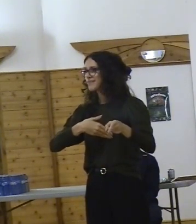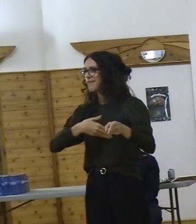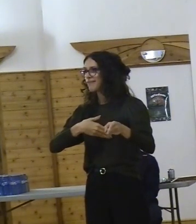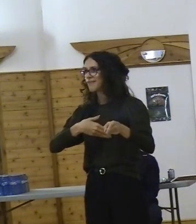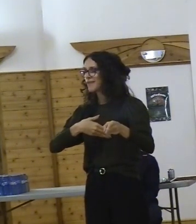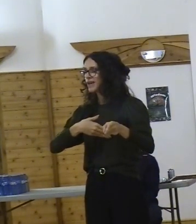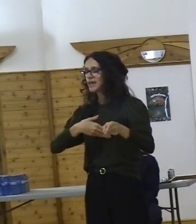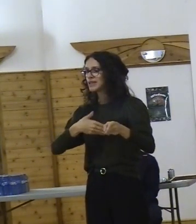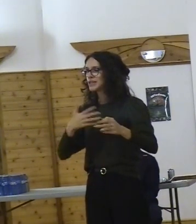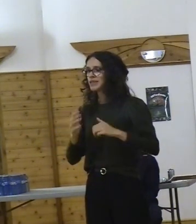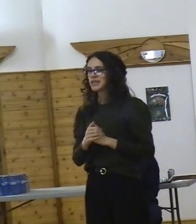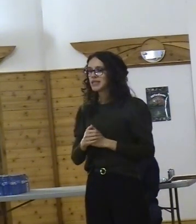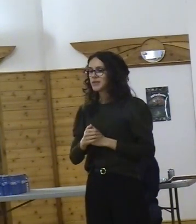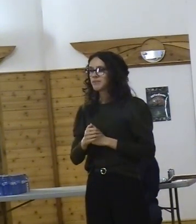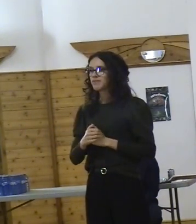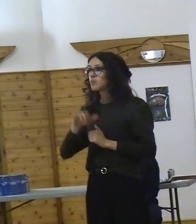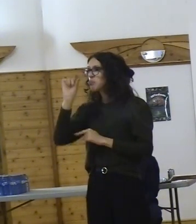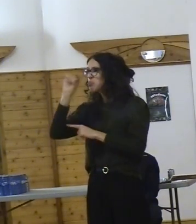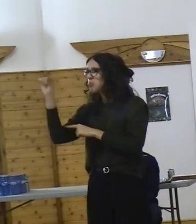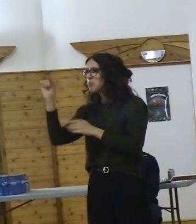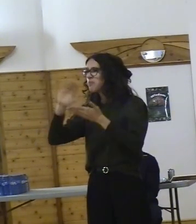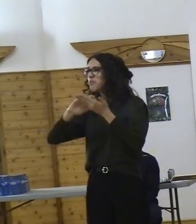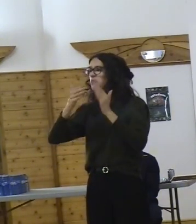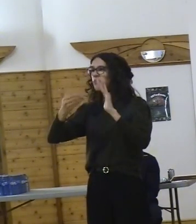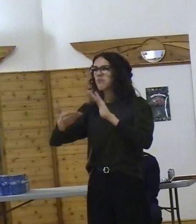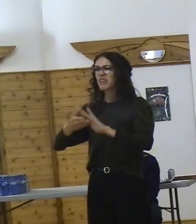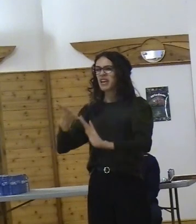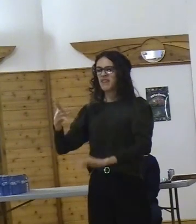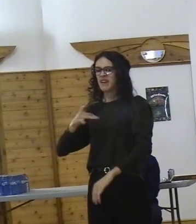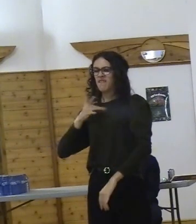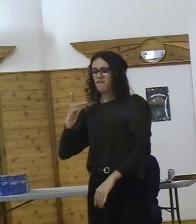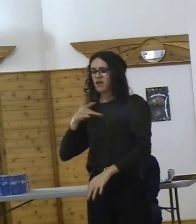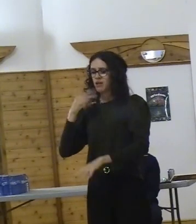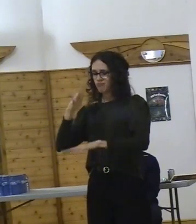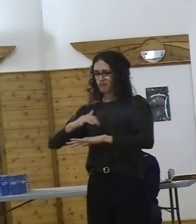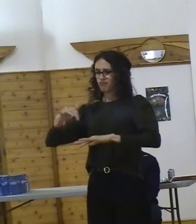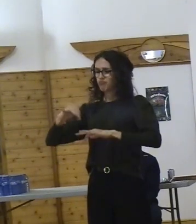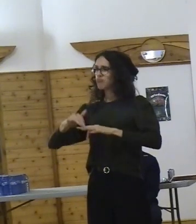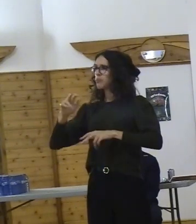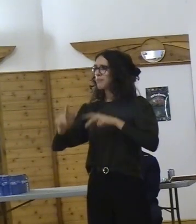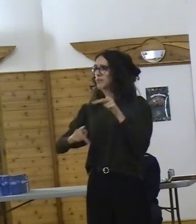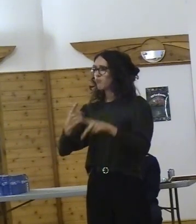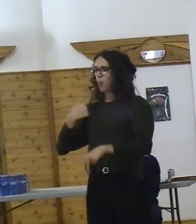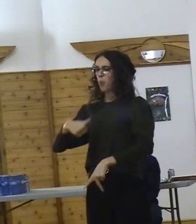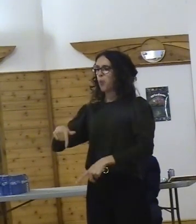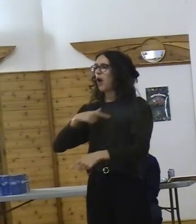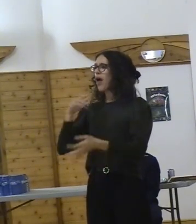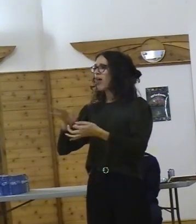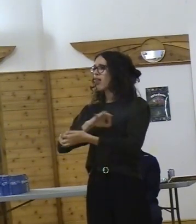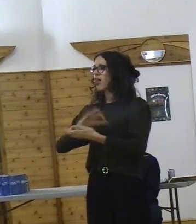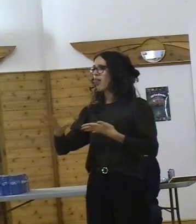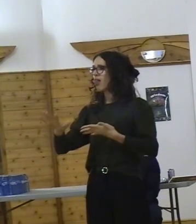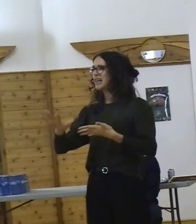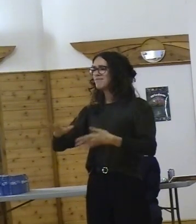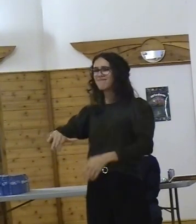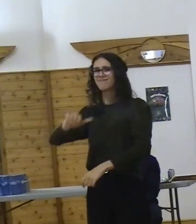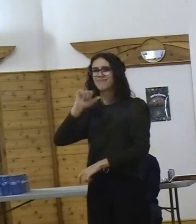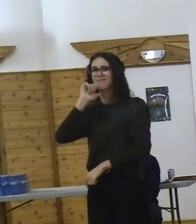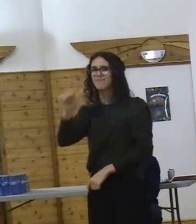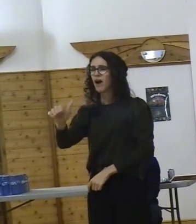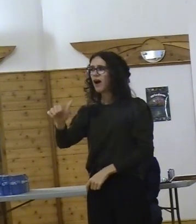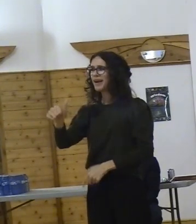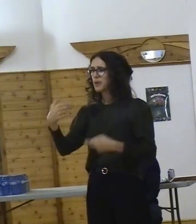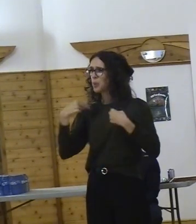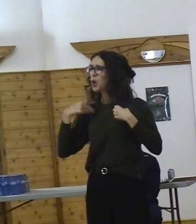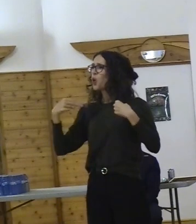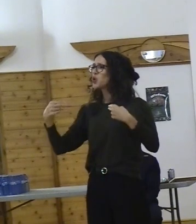Nobody belongs in the dump. No human being belongs in the dump.